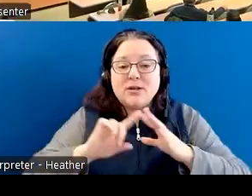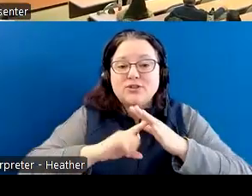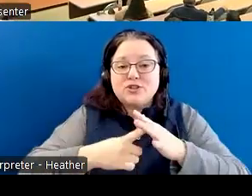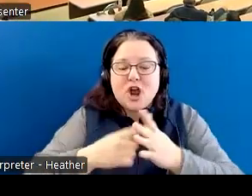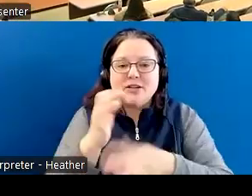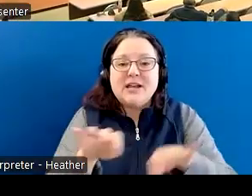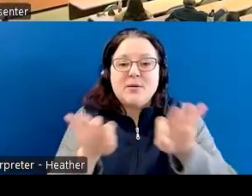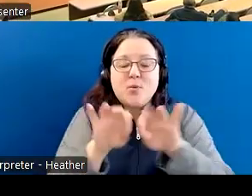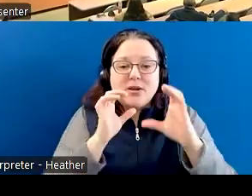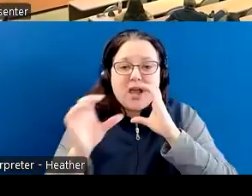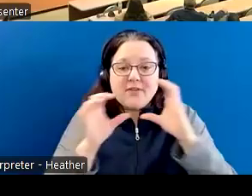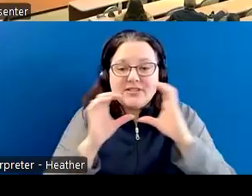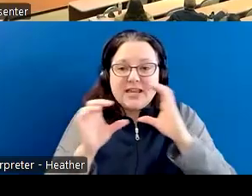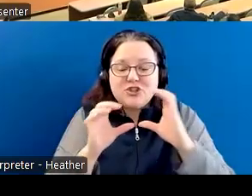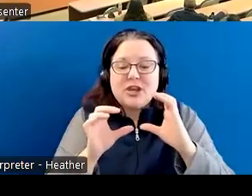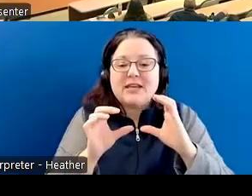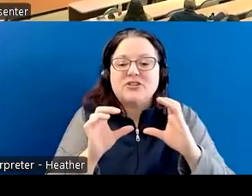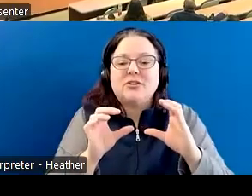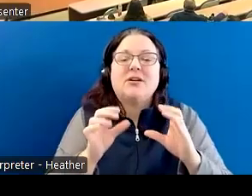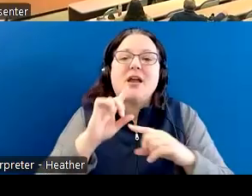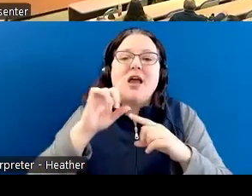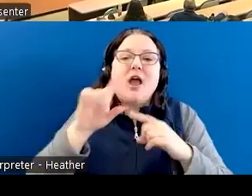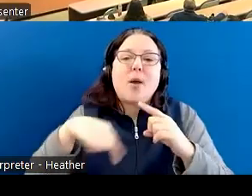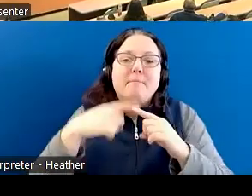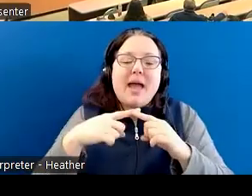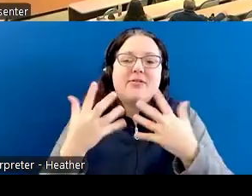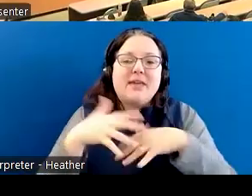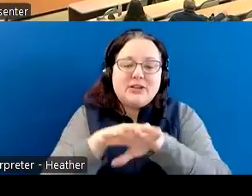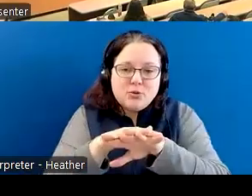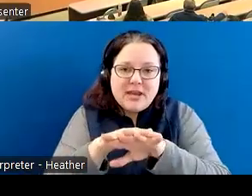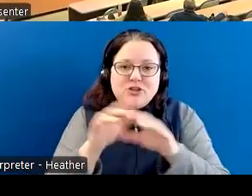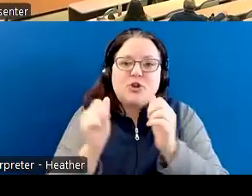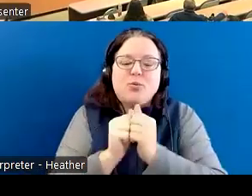conversations back in your units around this integration um with research as well.